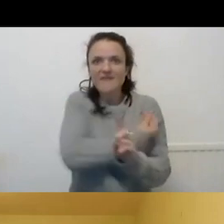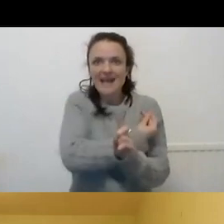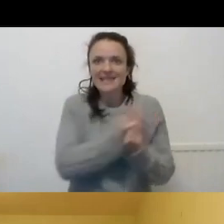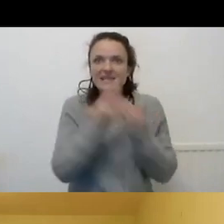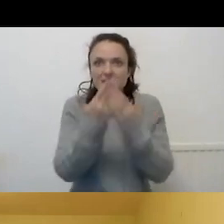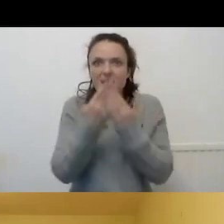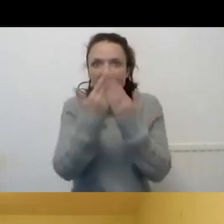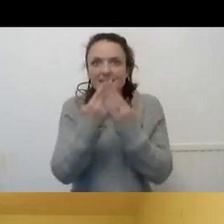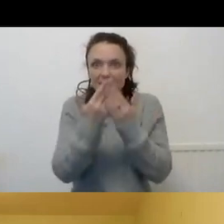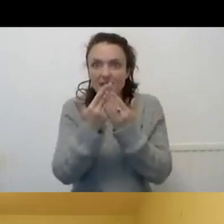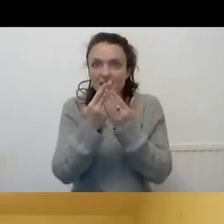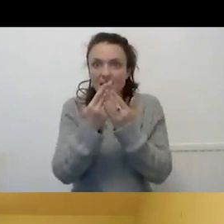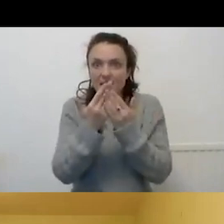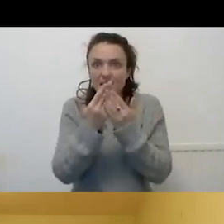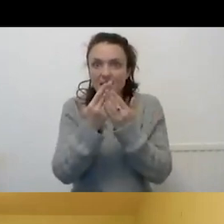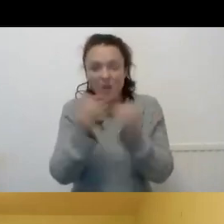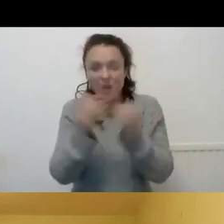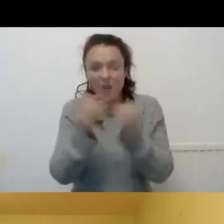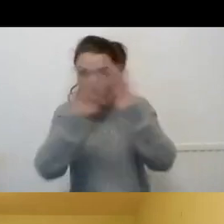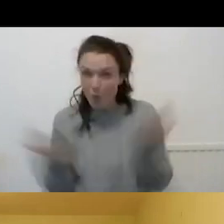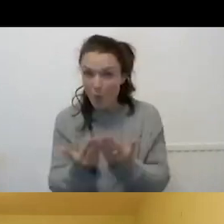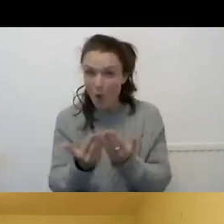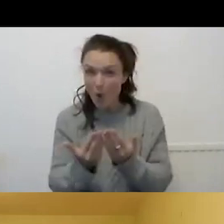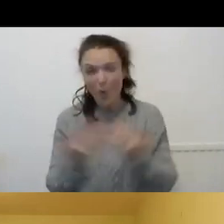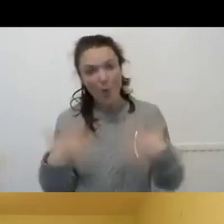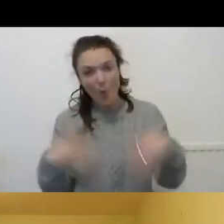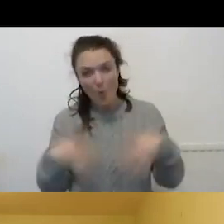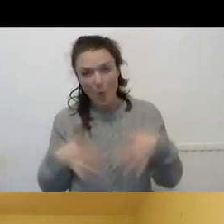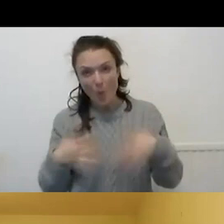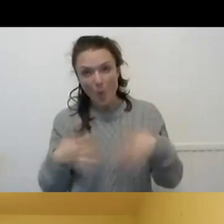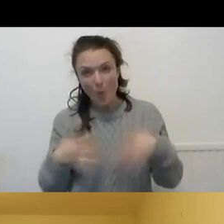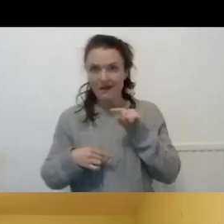of the time because it felt more like we were working 200% of the time. We're working seven